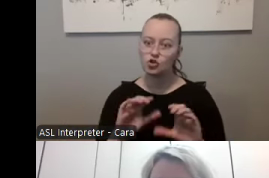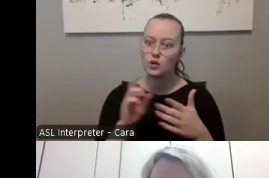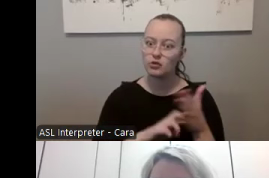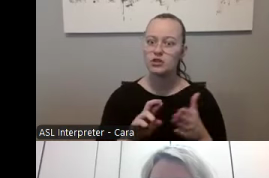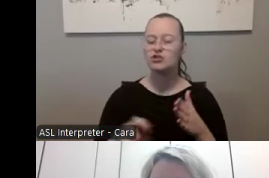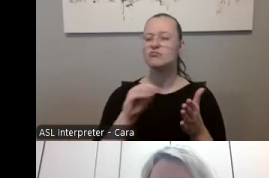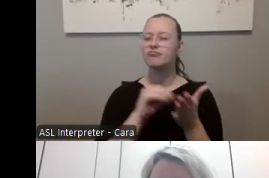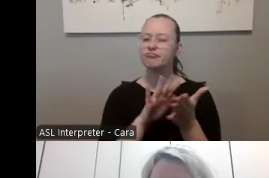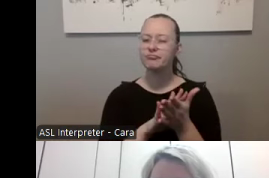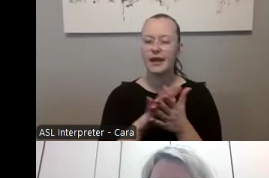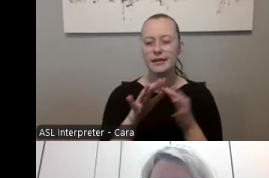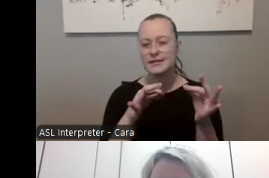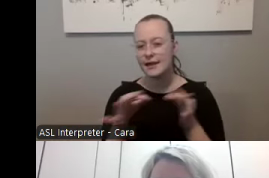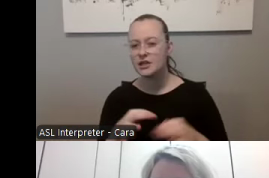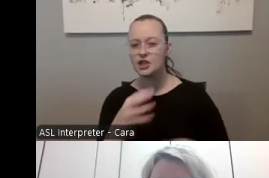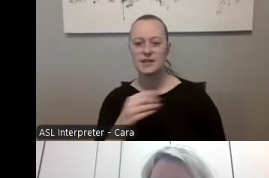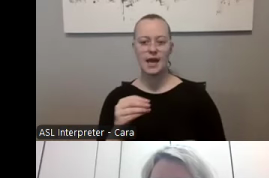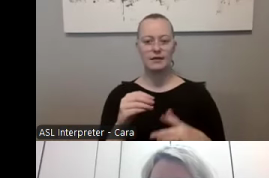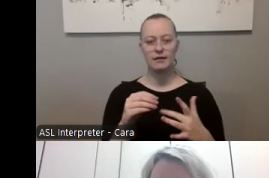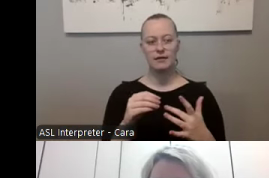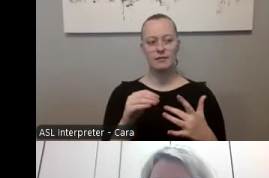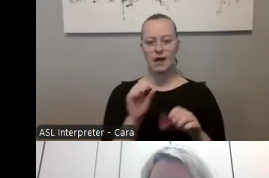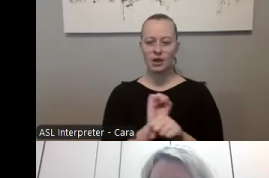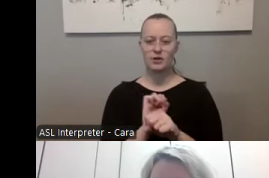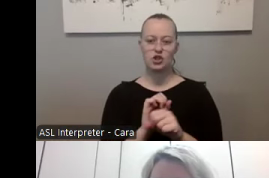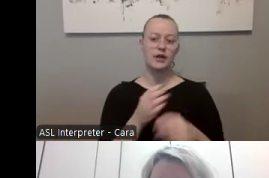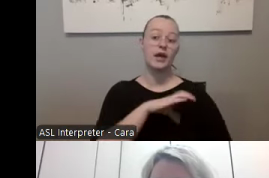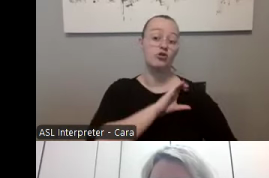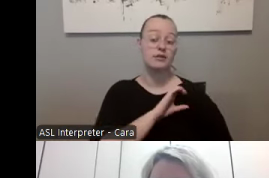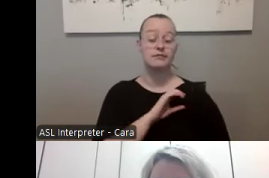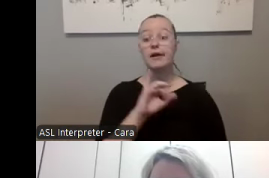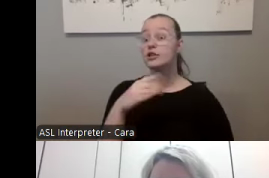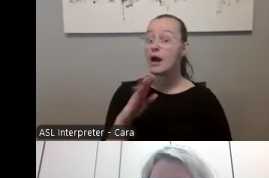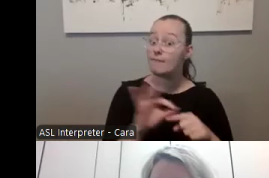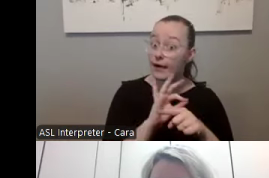definitions and occupational characteristics such as job functions, qualifications and